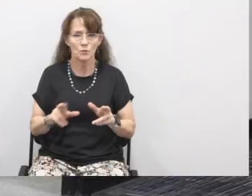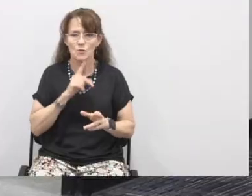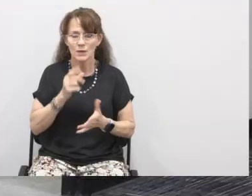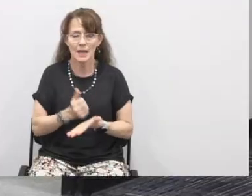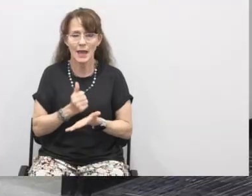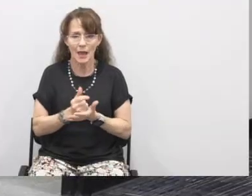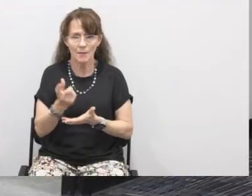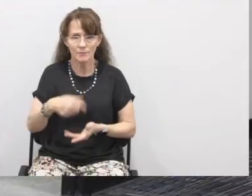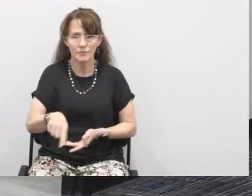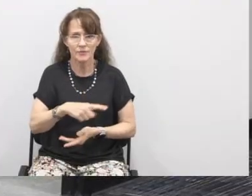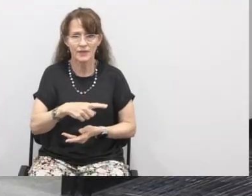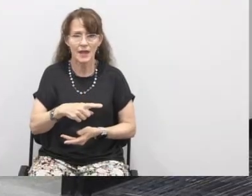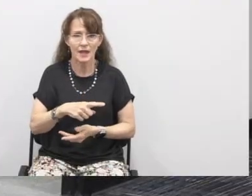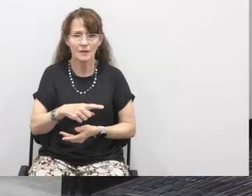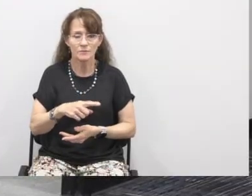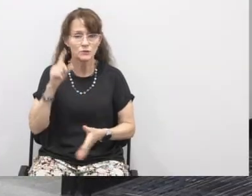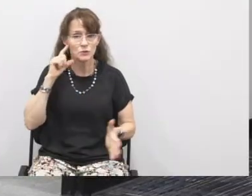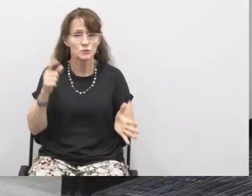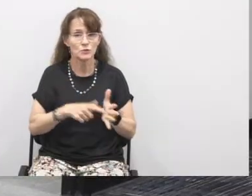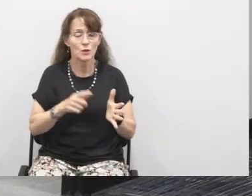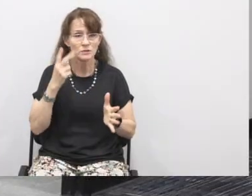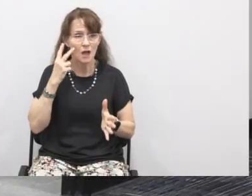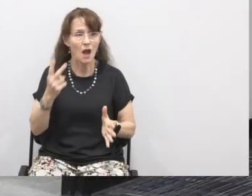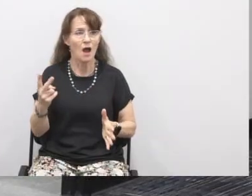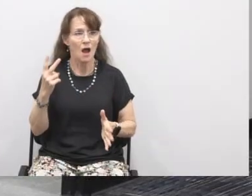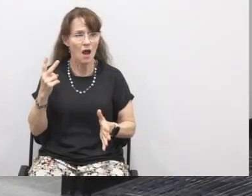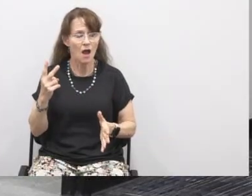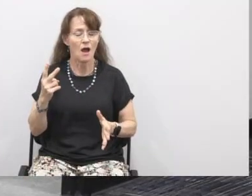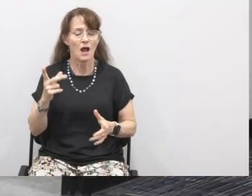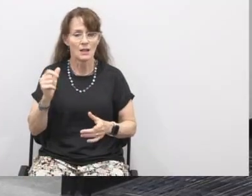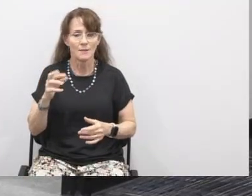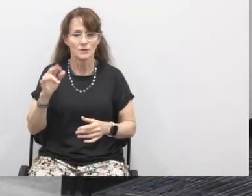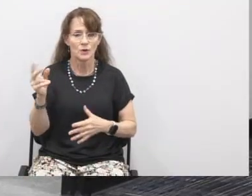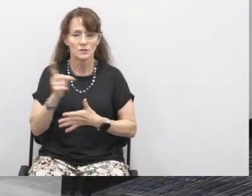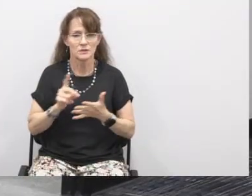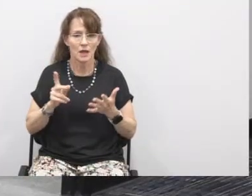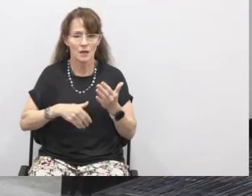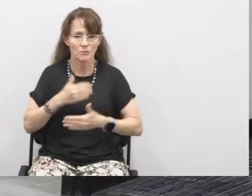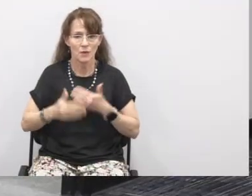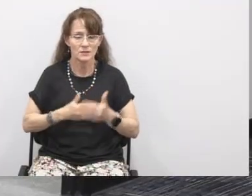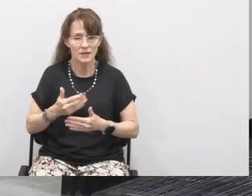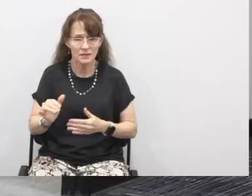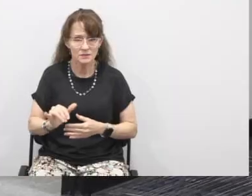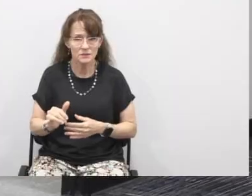to break down and to notice and reflect, like how in the Liberatory Design process states as well. To notice, you know,